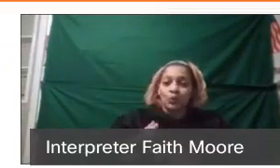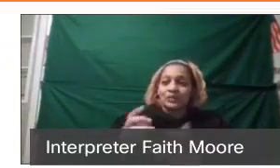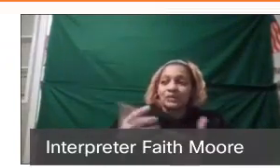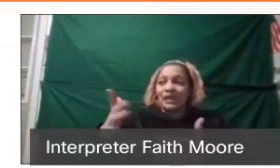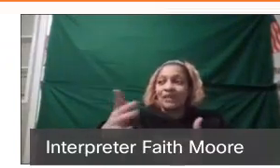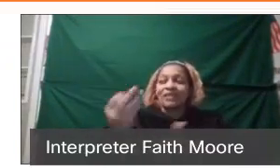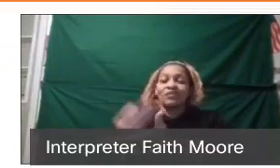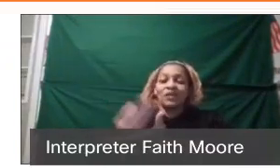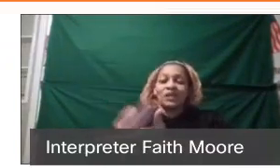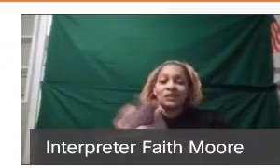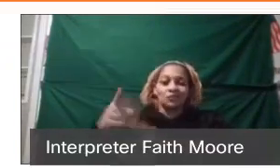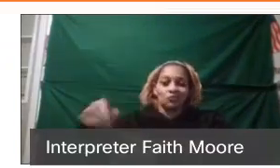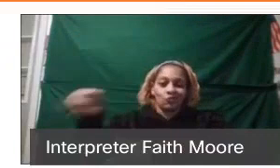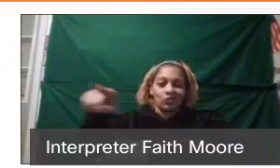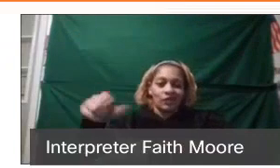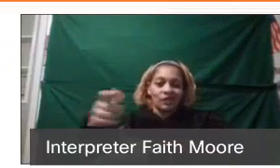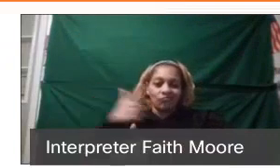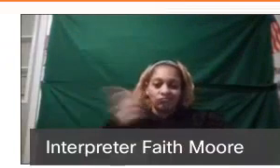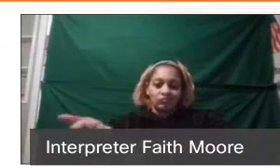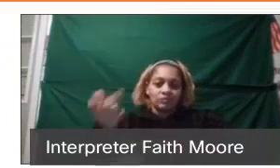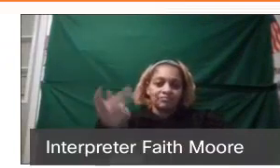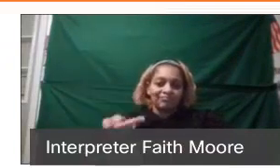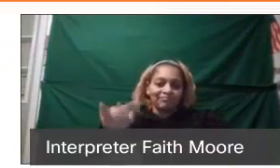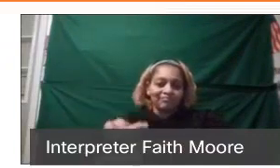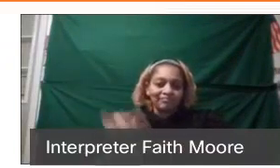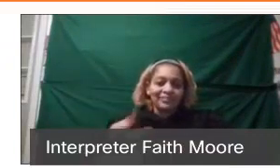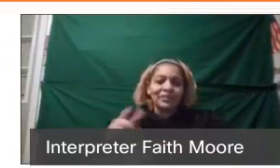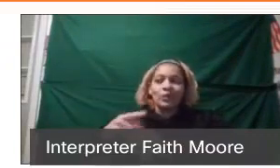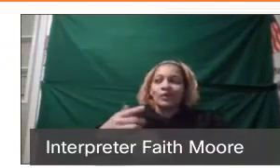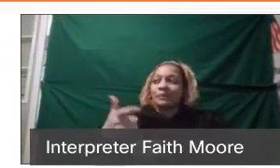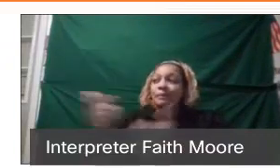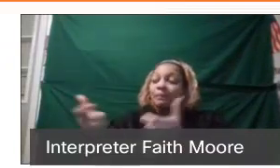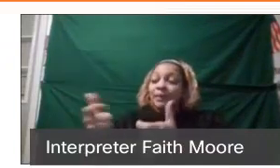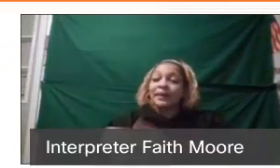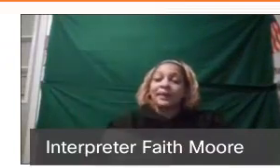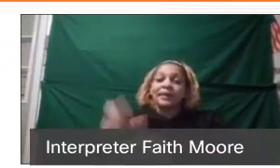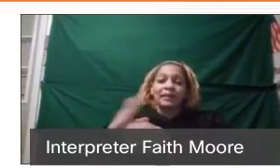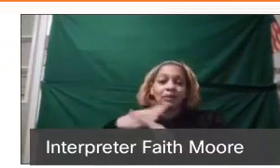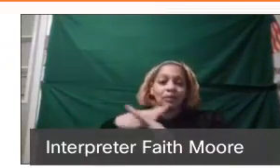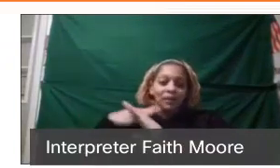Um, something like planters or other big barriers, they could effectively close a curb cut.